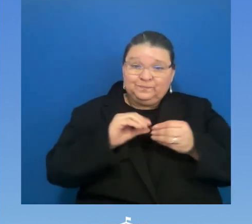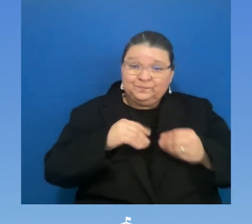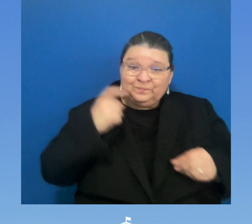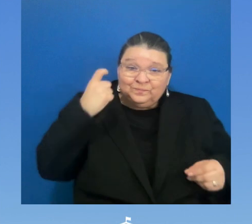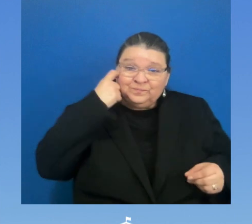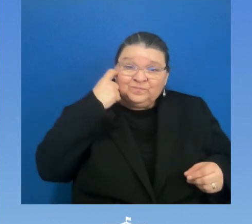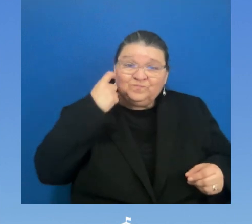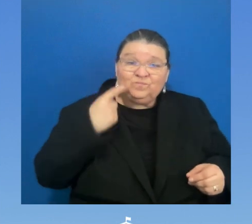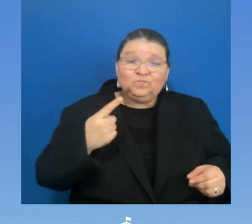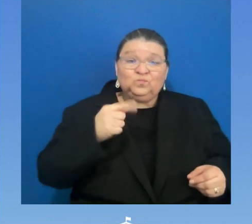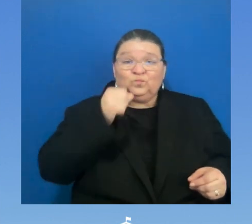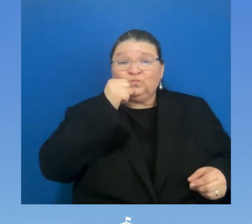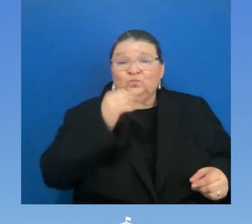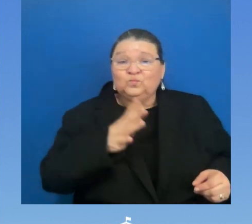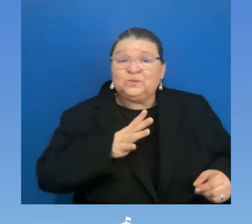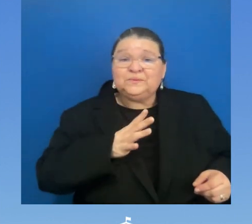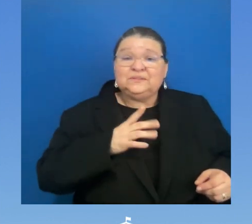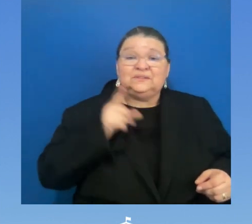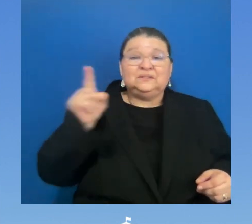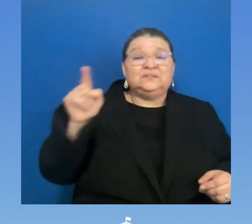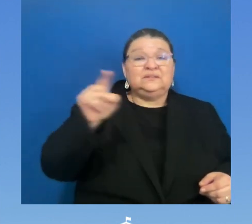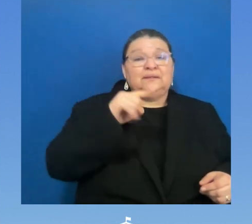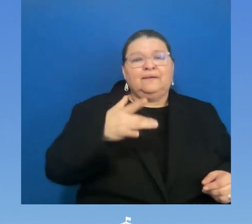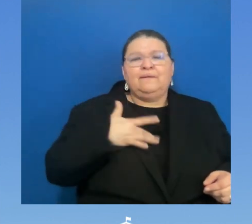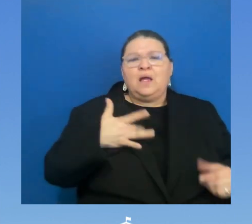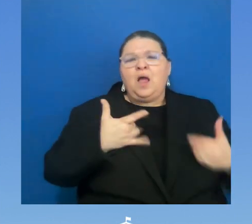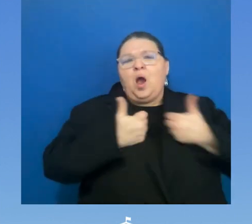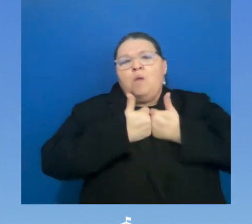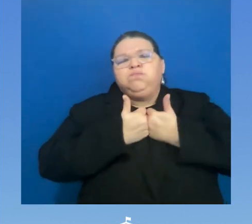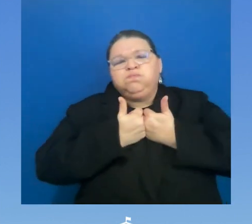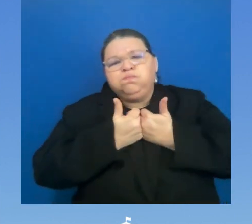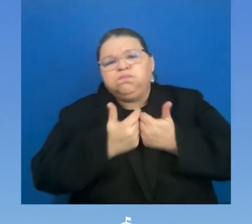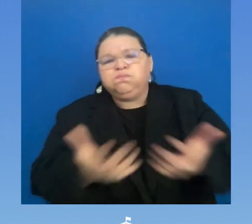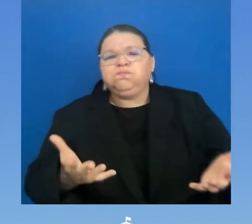So, it's everyone fighting for each other. It's working as a team. It's supporting each other.